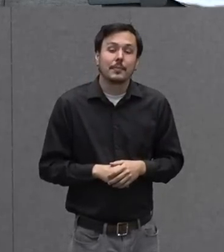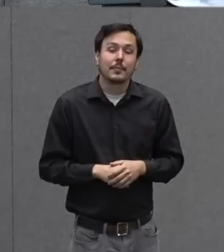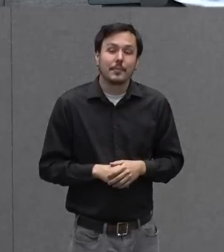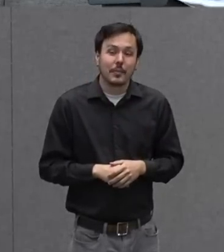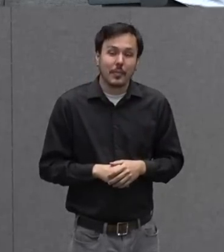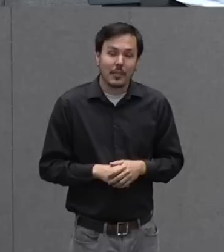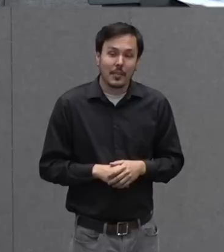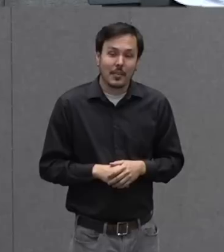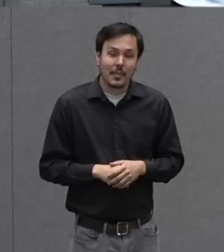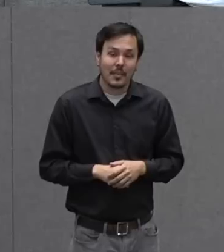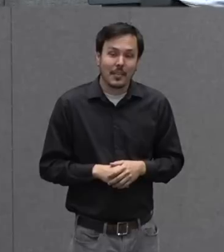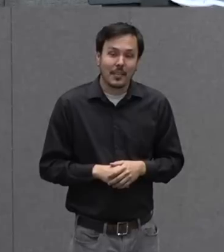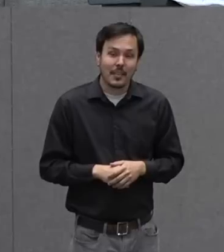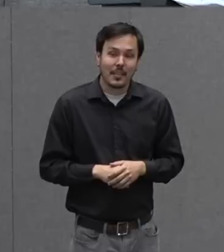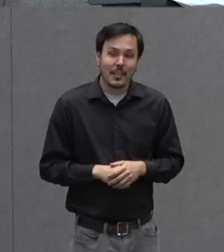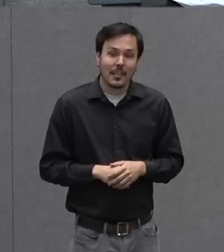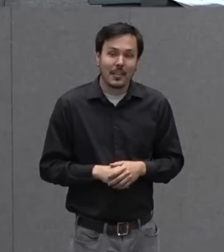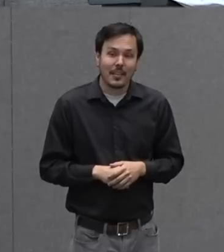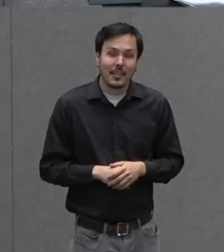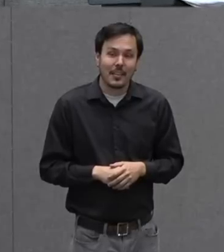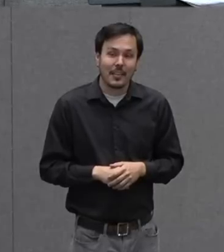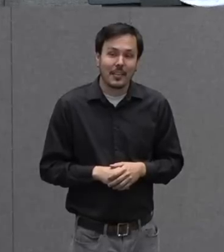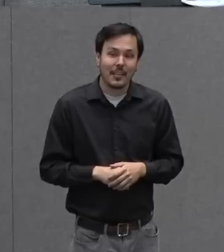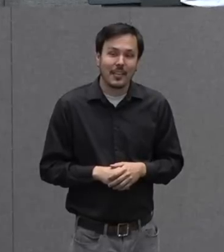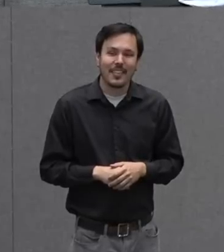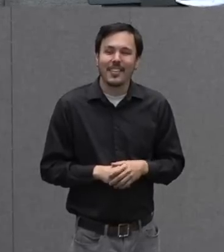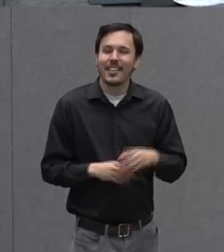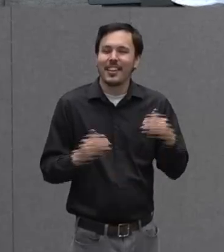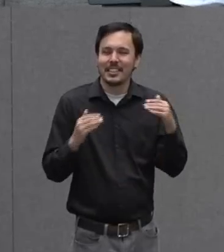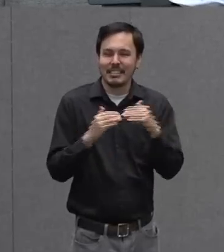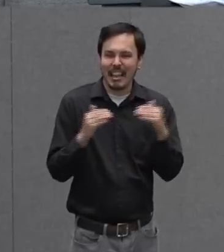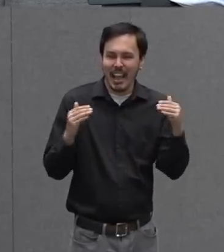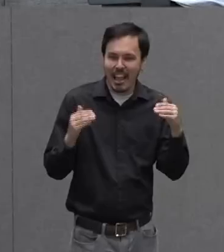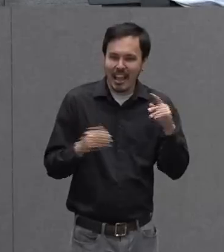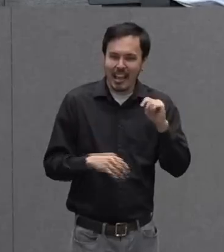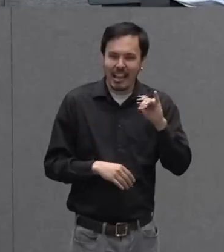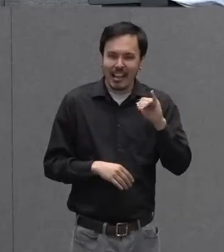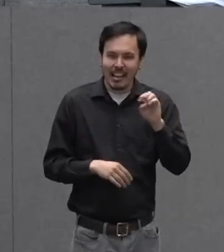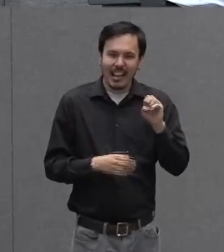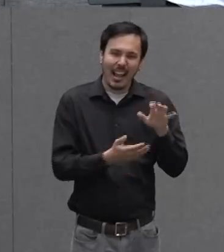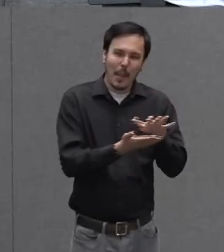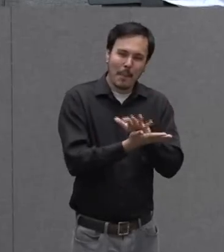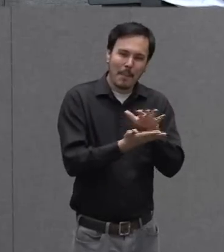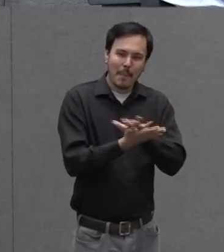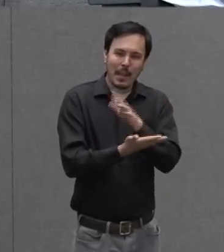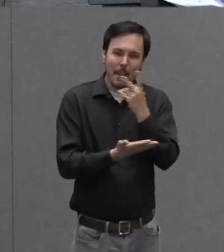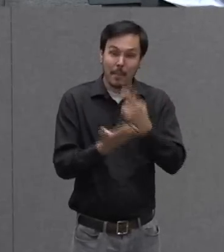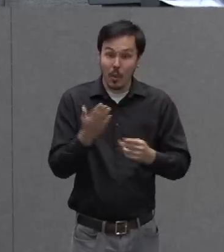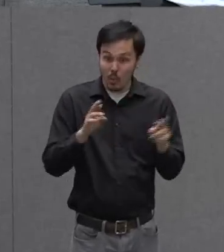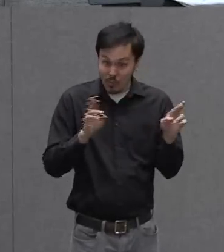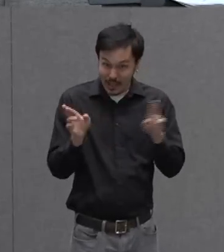Rock, paper, scissor, shoot. It's a tie. Paper and paper. Ready?